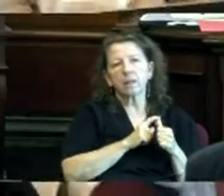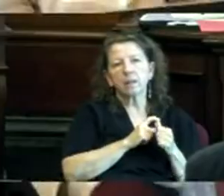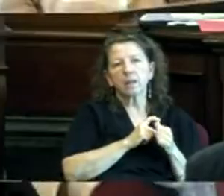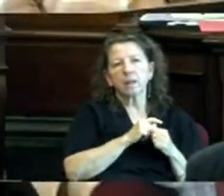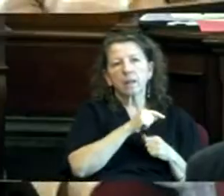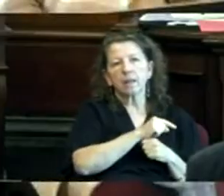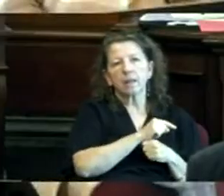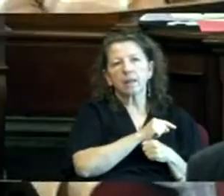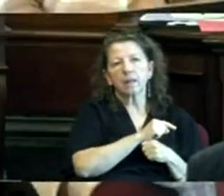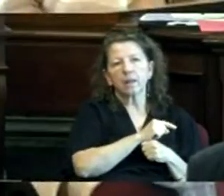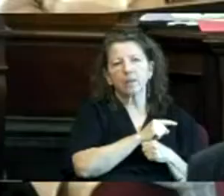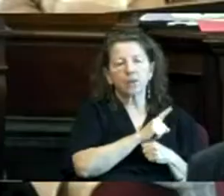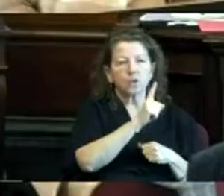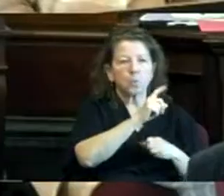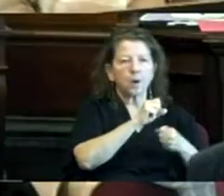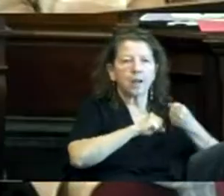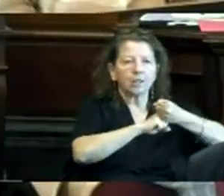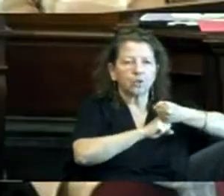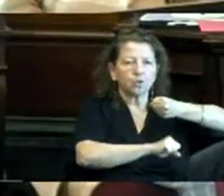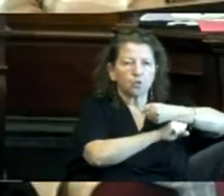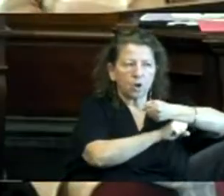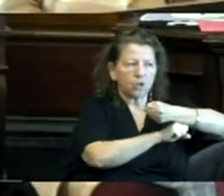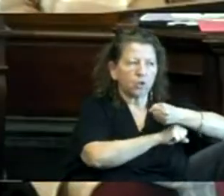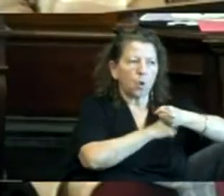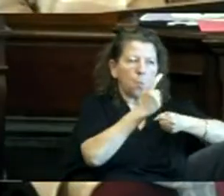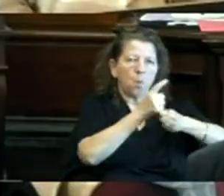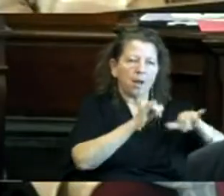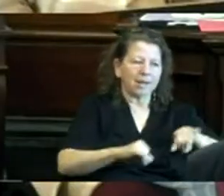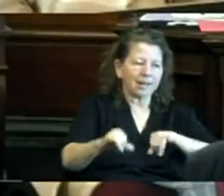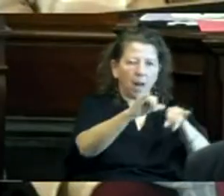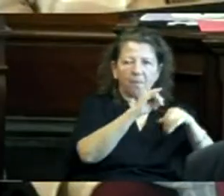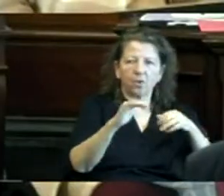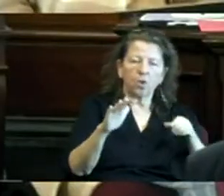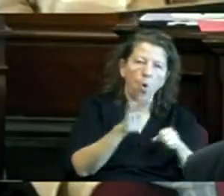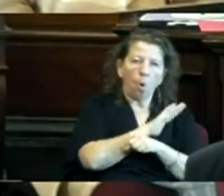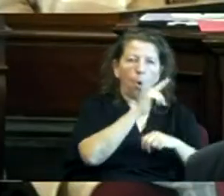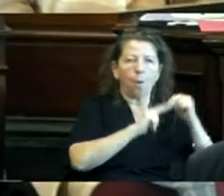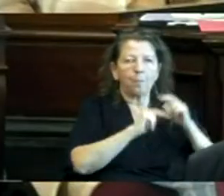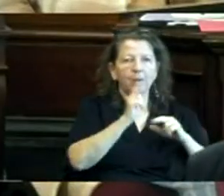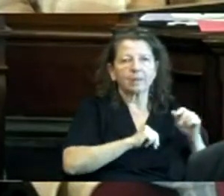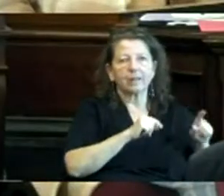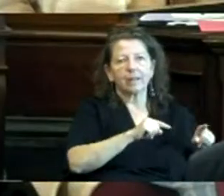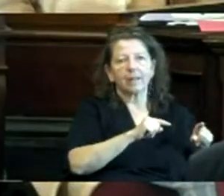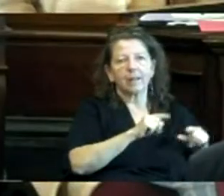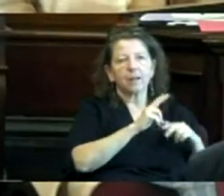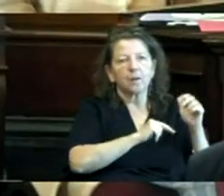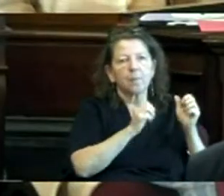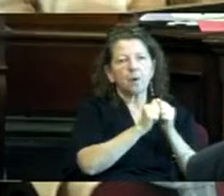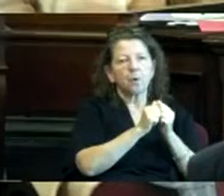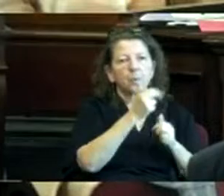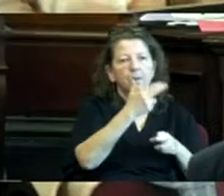is it just that it's on the landfill and it's sinking? There's a, there's a, a common